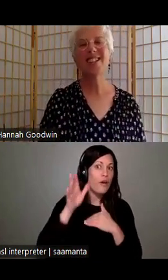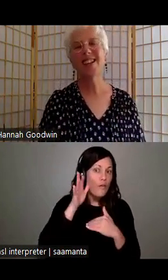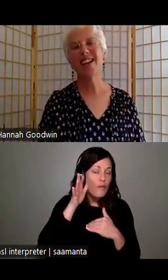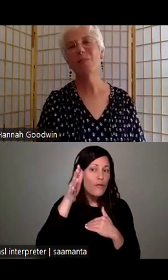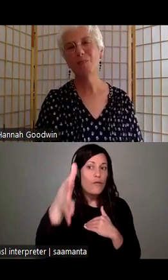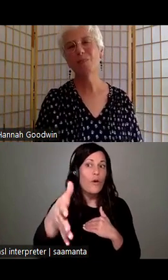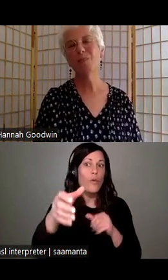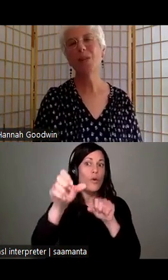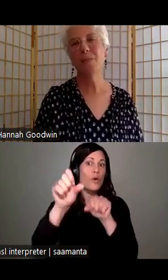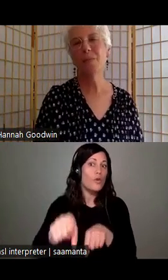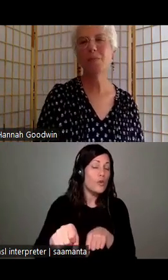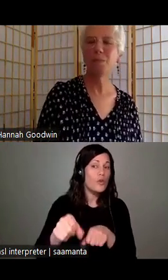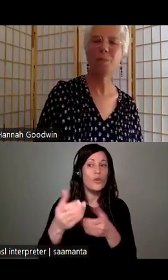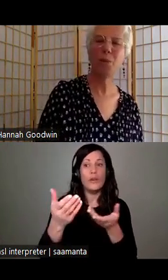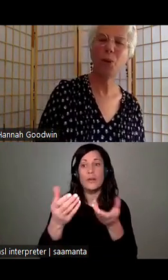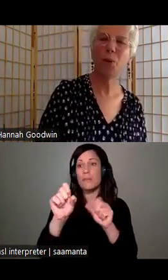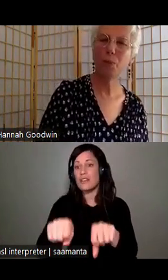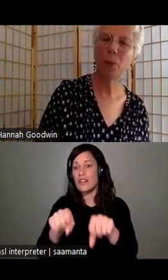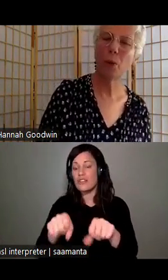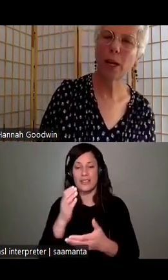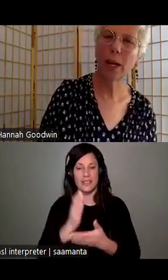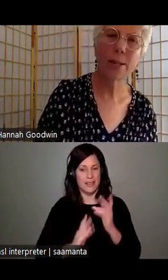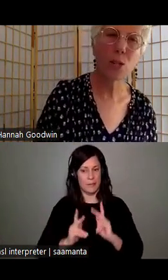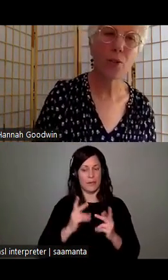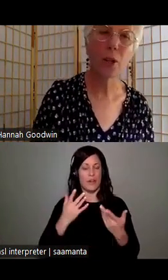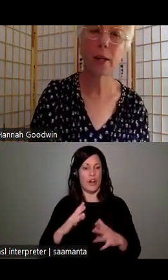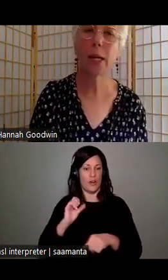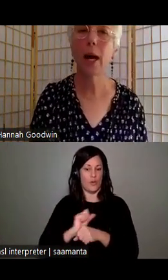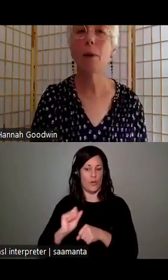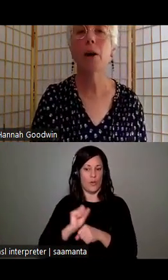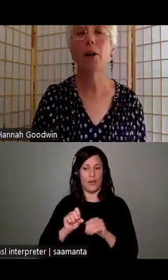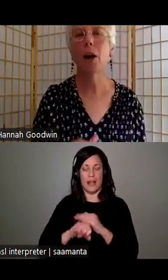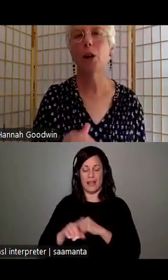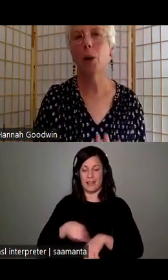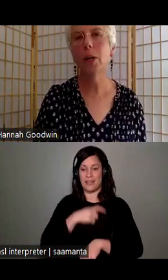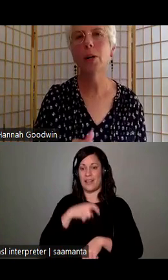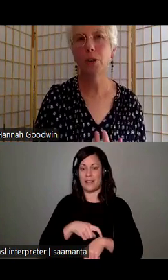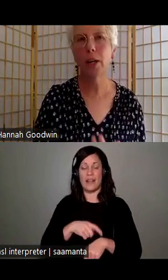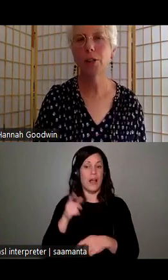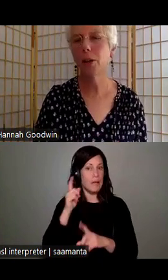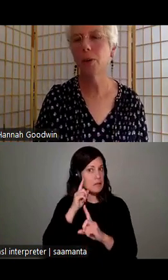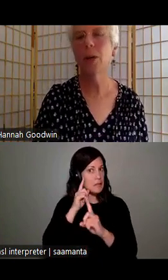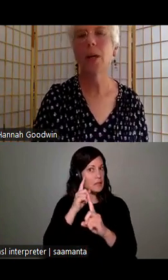that some people who have been working in access for a long time are going or trying to go.